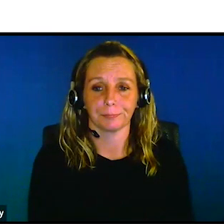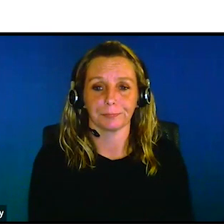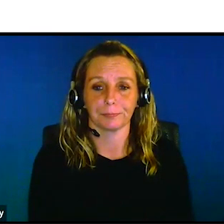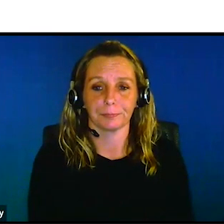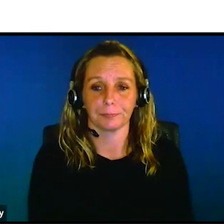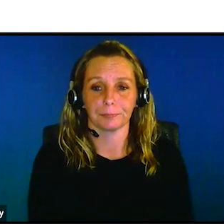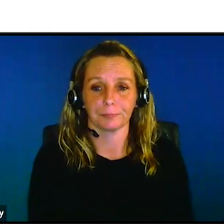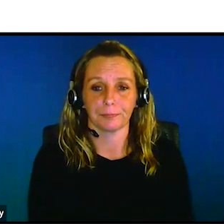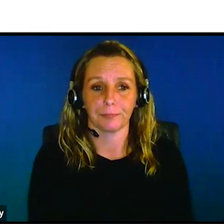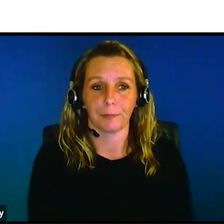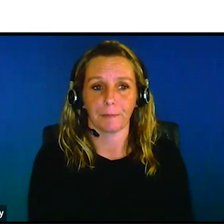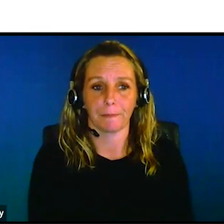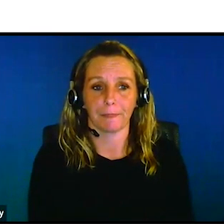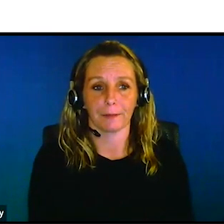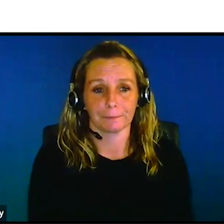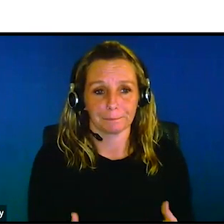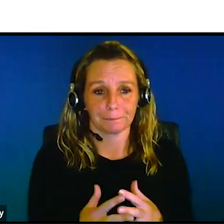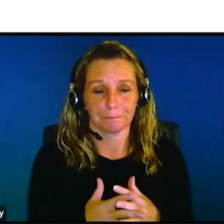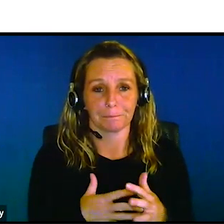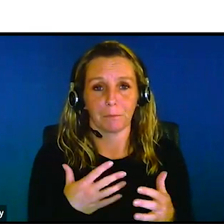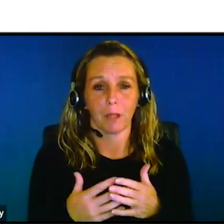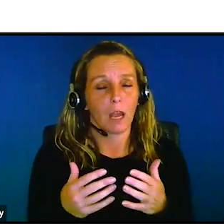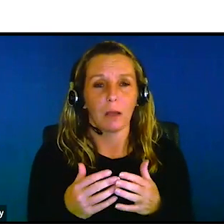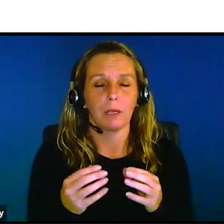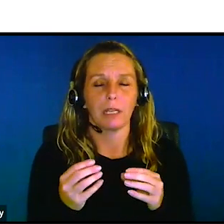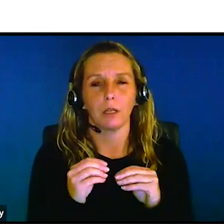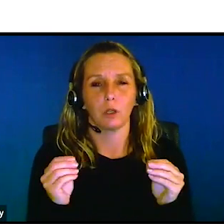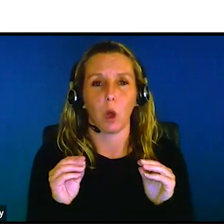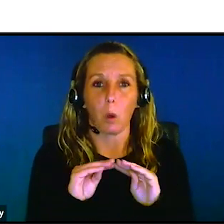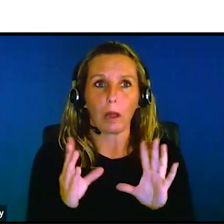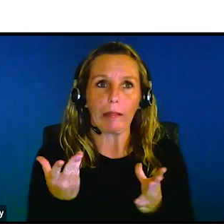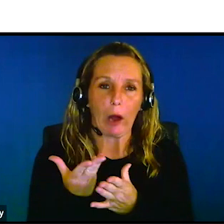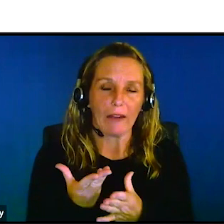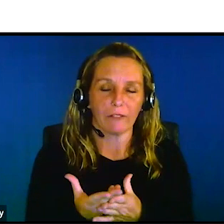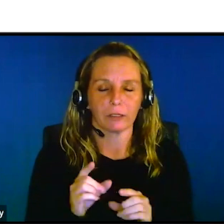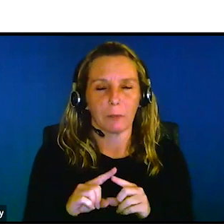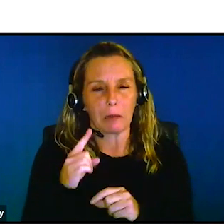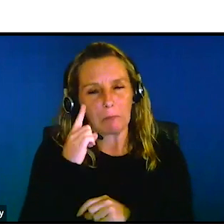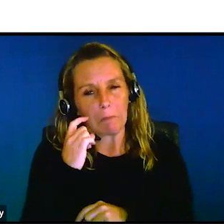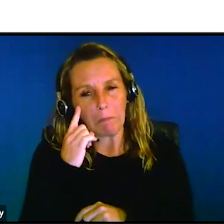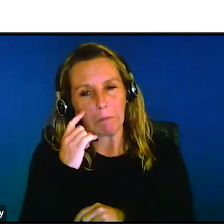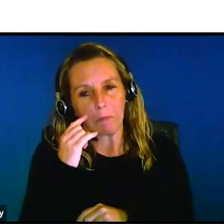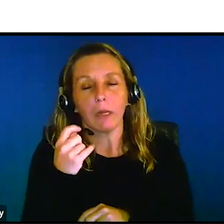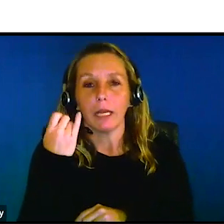without evidence. But I think pretty sure if she picked up an ax, I think that's